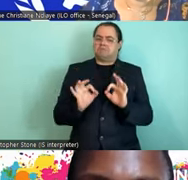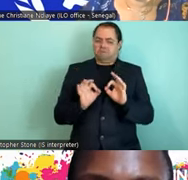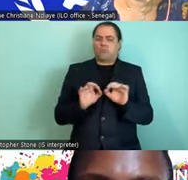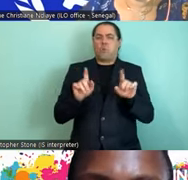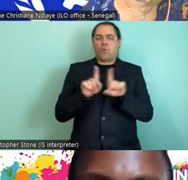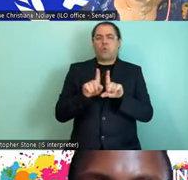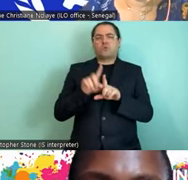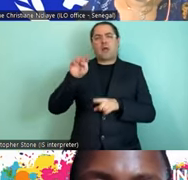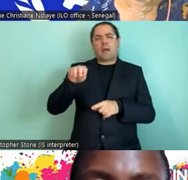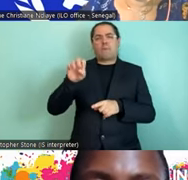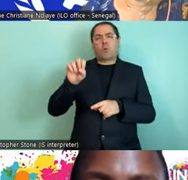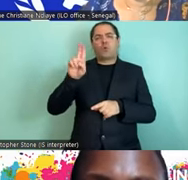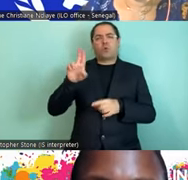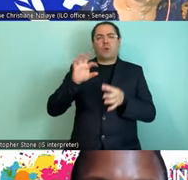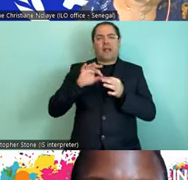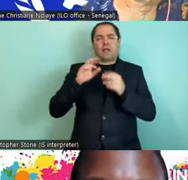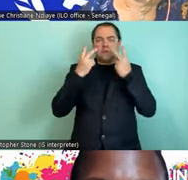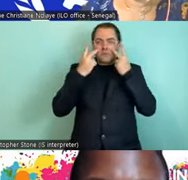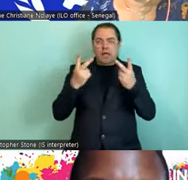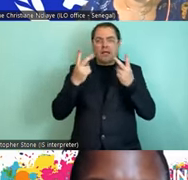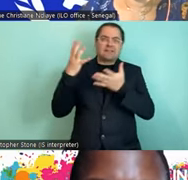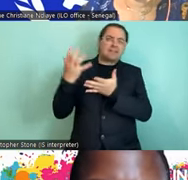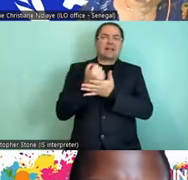sight Savers, as well as vital disability inclusion journey.